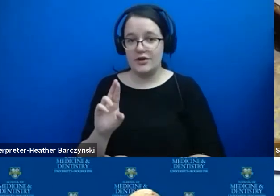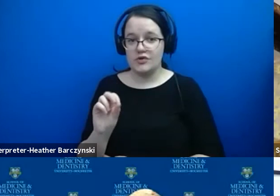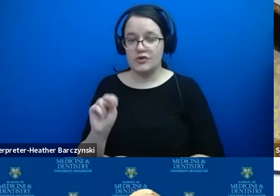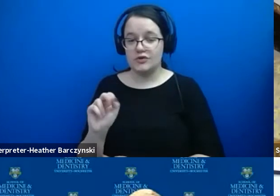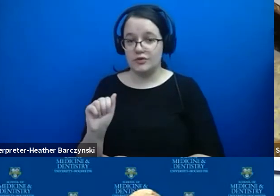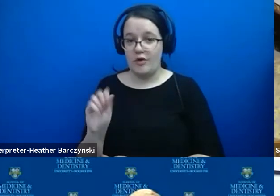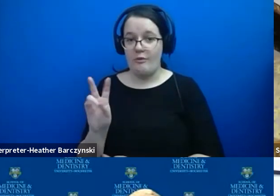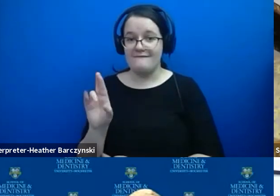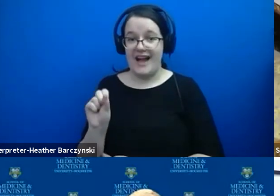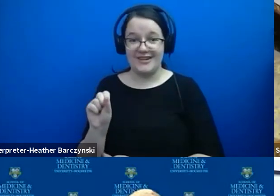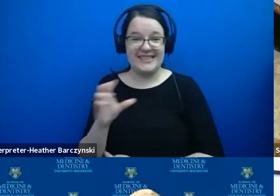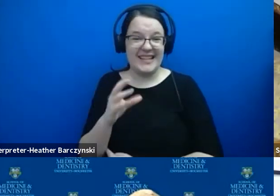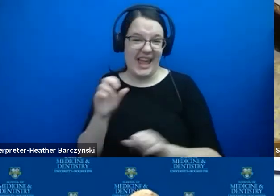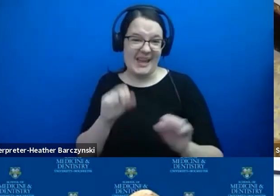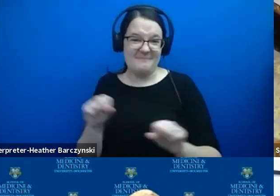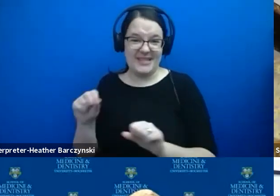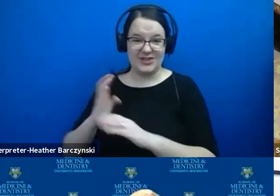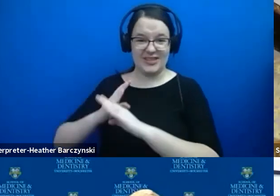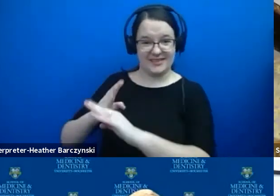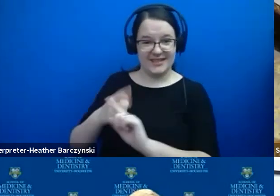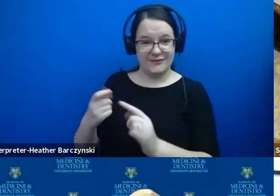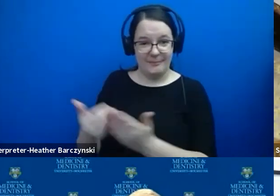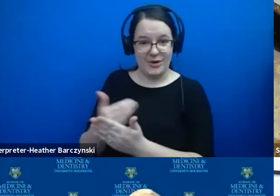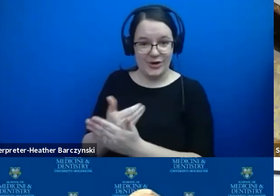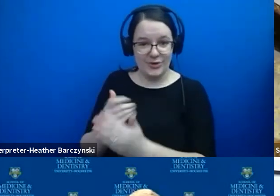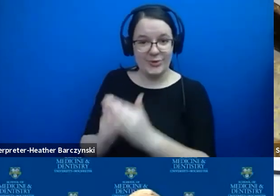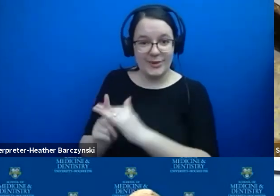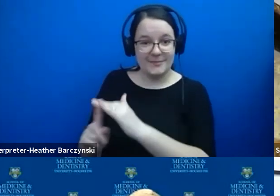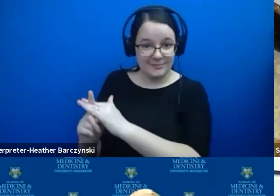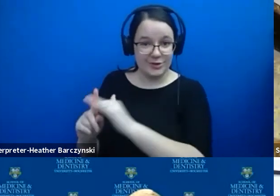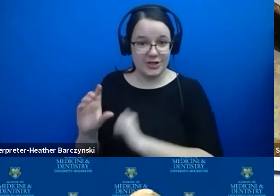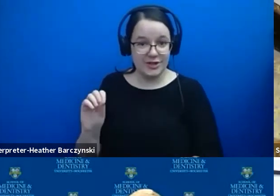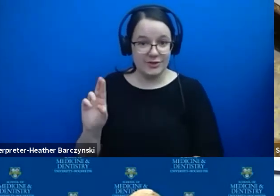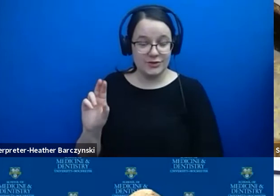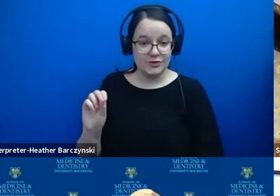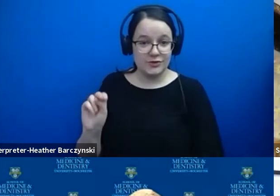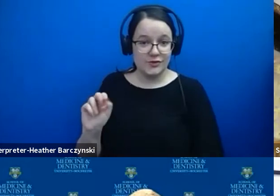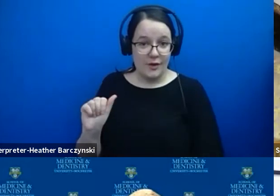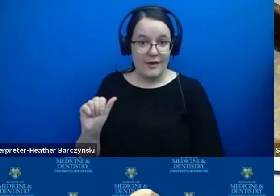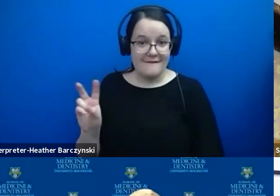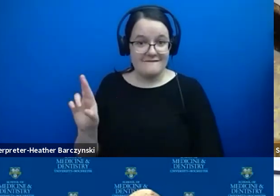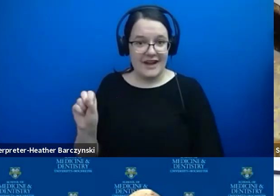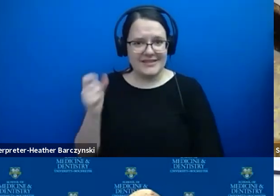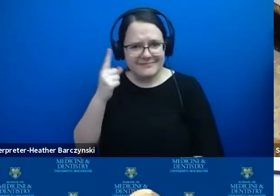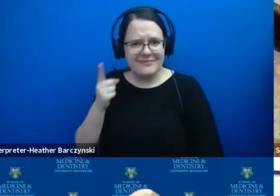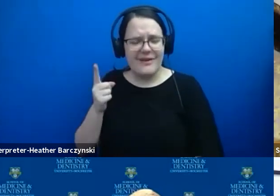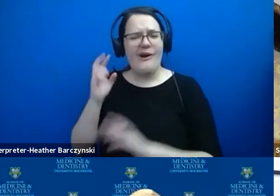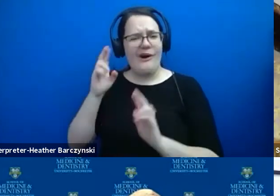and emerging coronaviruses so hopefully that type of vaccine would not need to be updated frequently